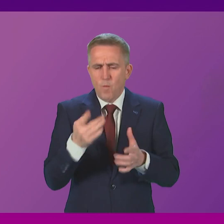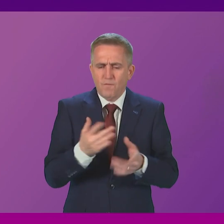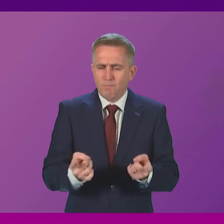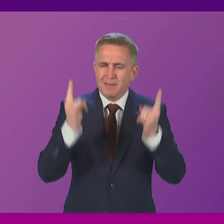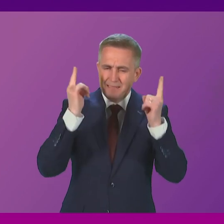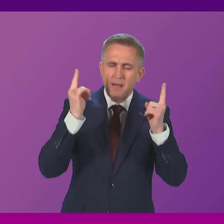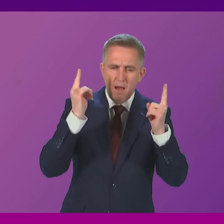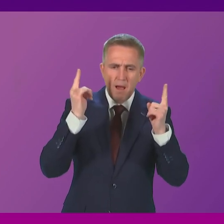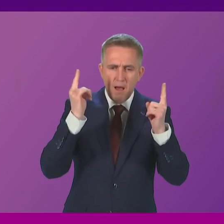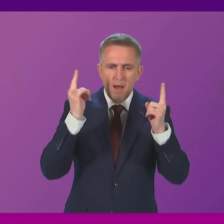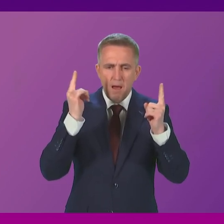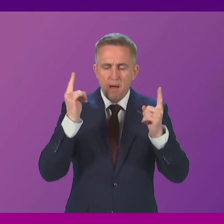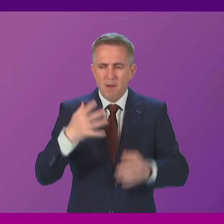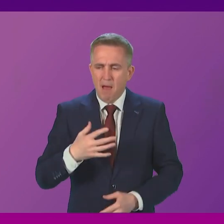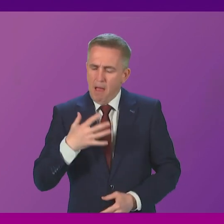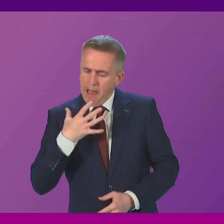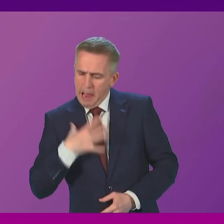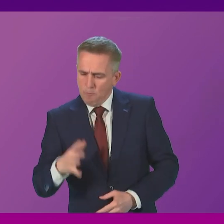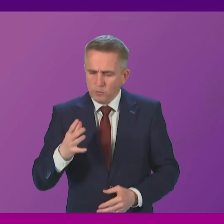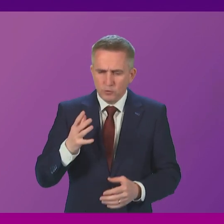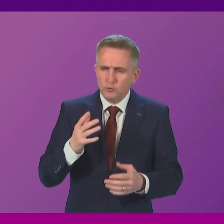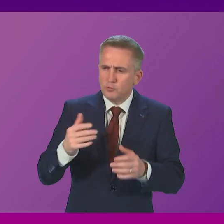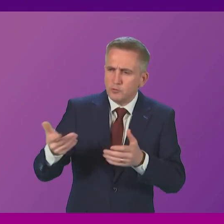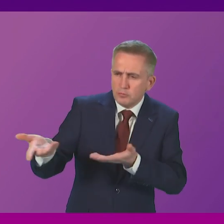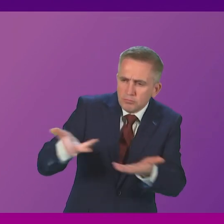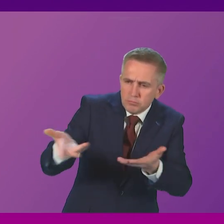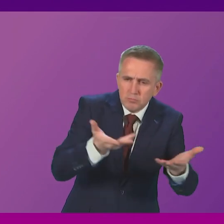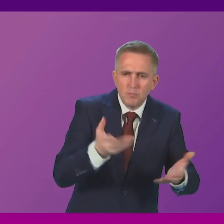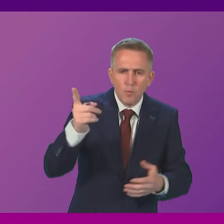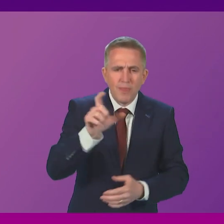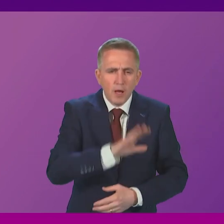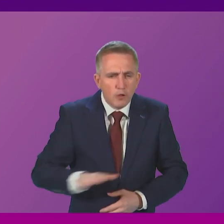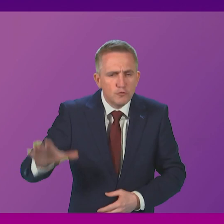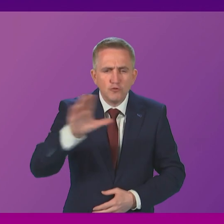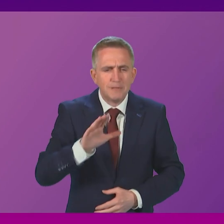but I am more interested in winning the debate in the country than in this chamber.